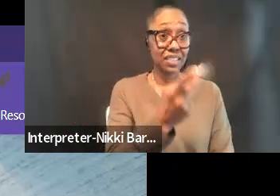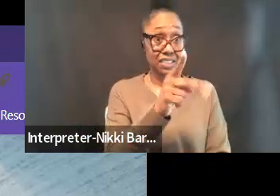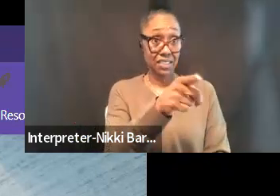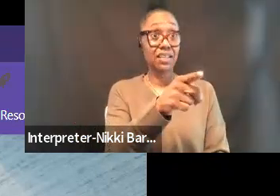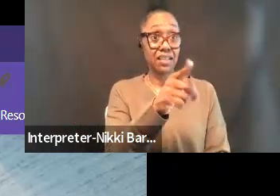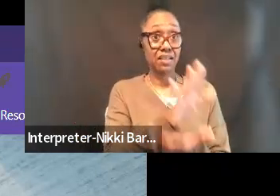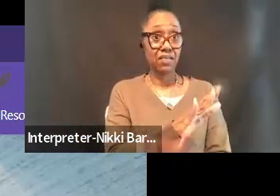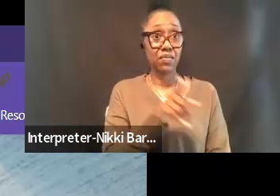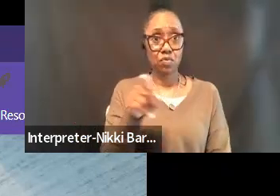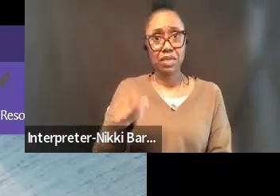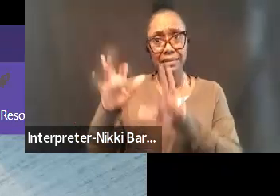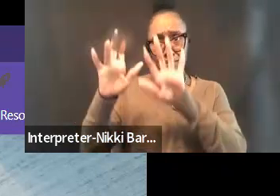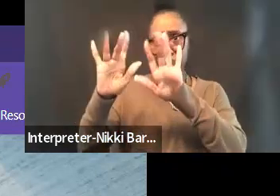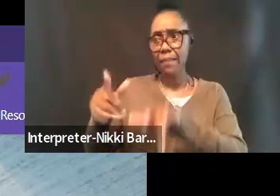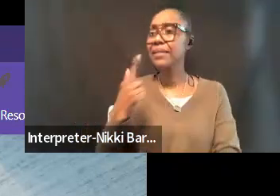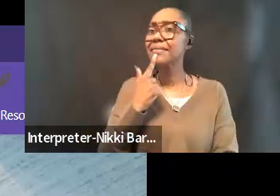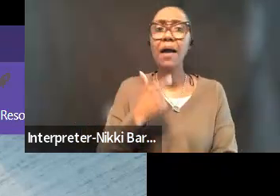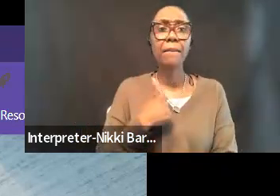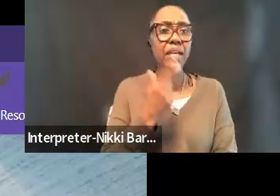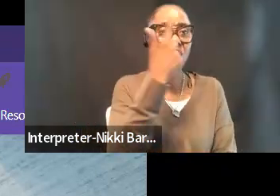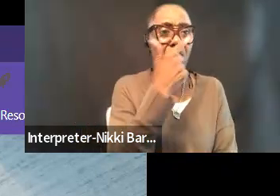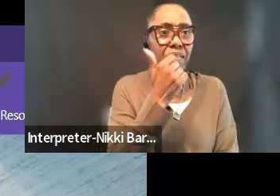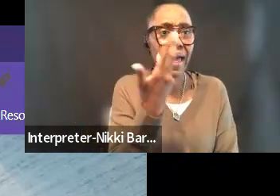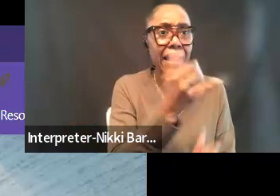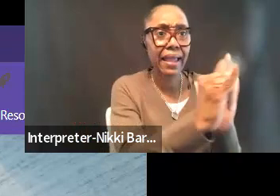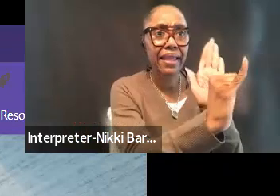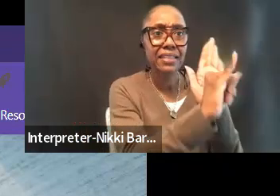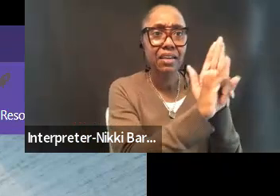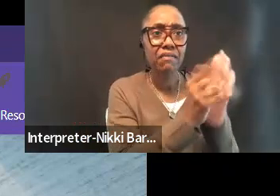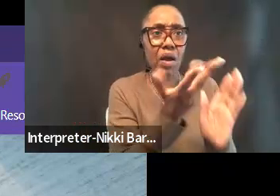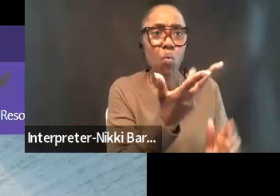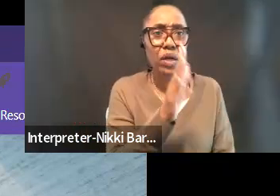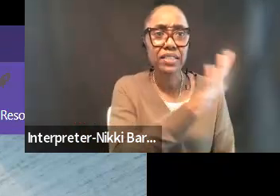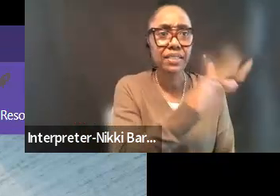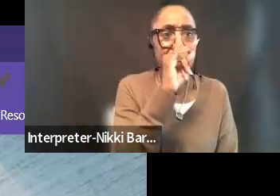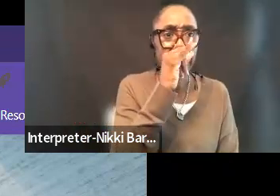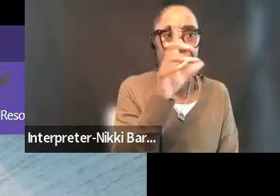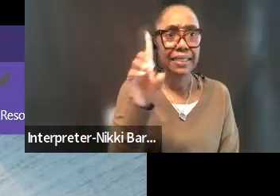I think you can type.